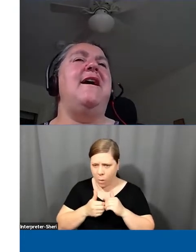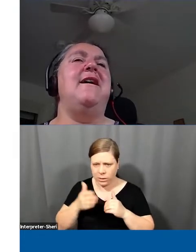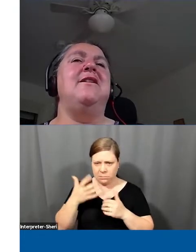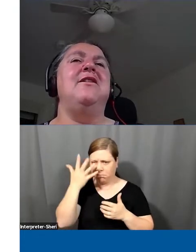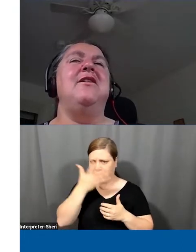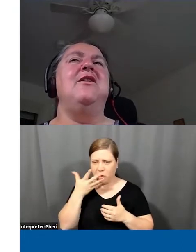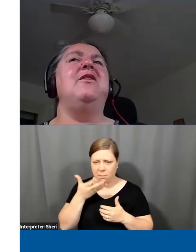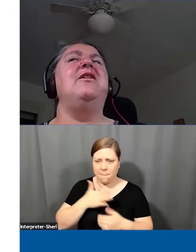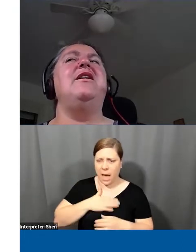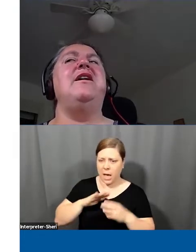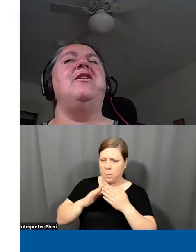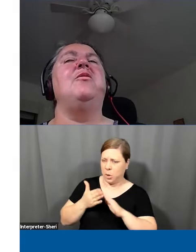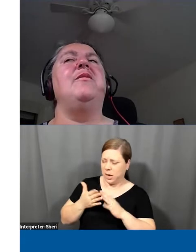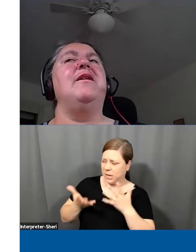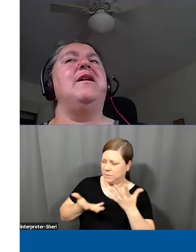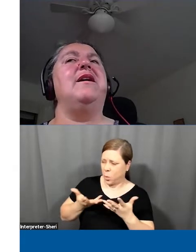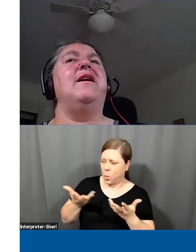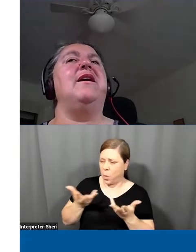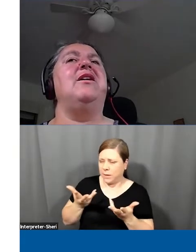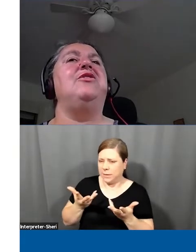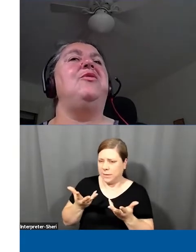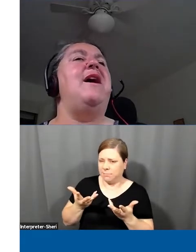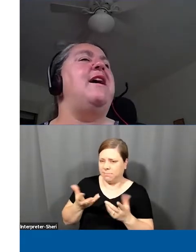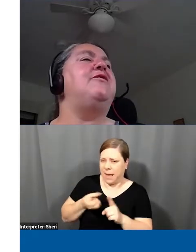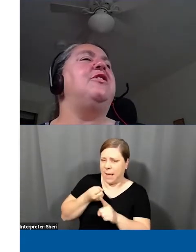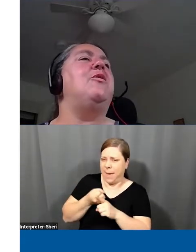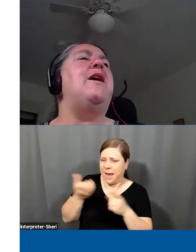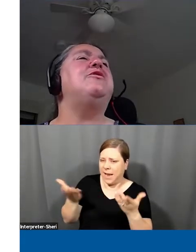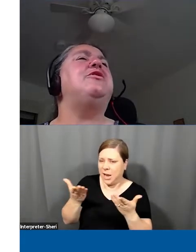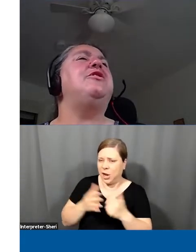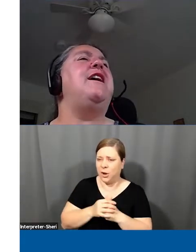And do I have to go out today